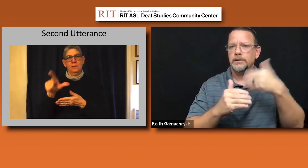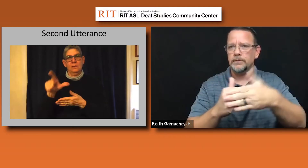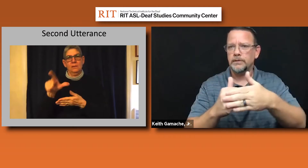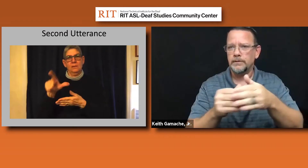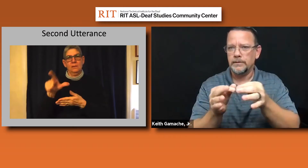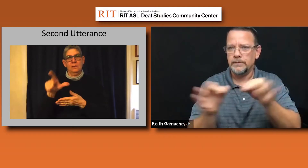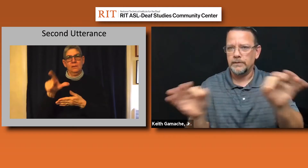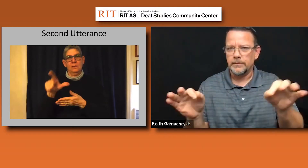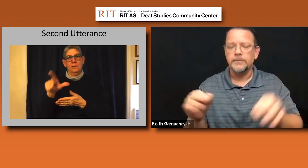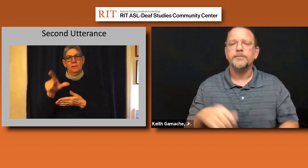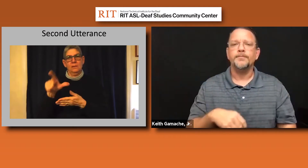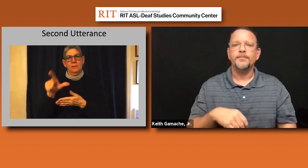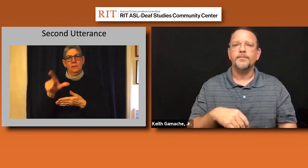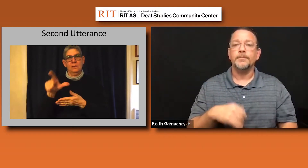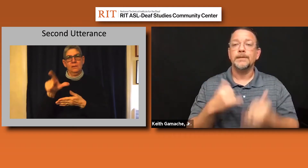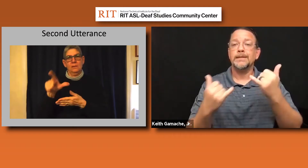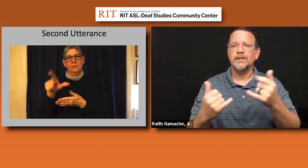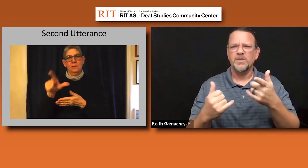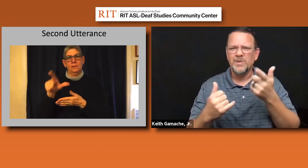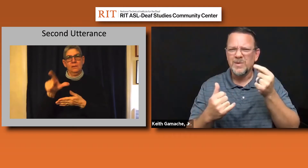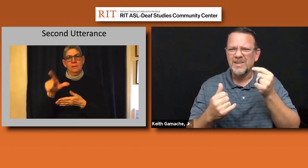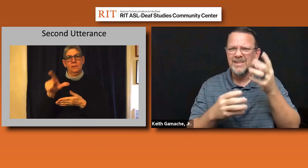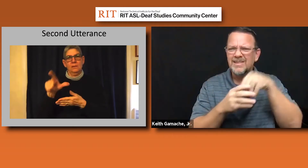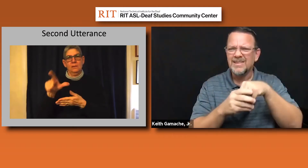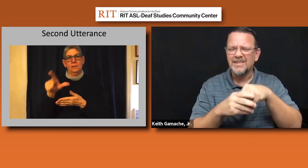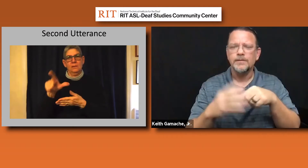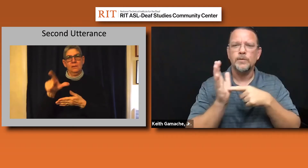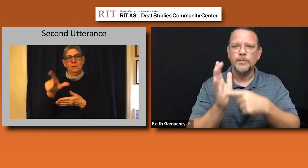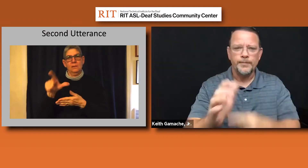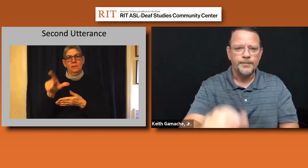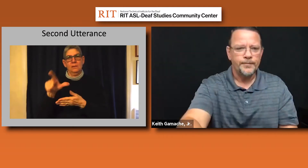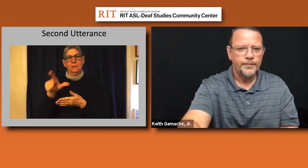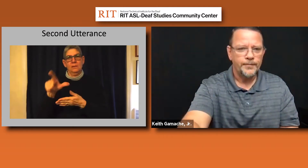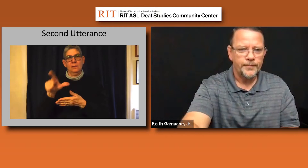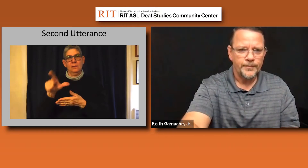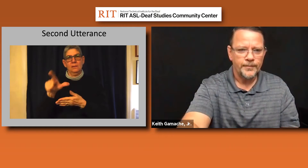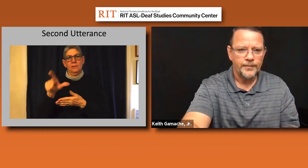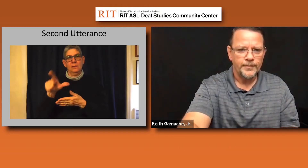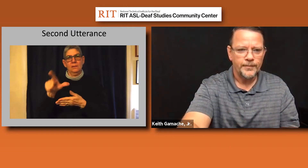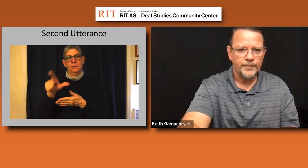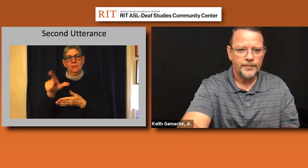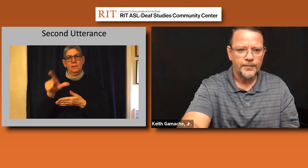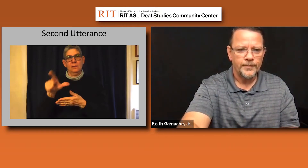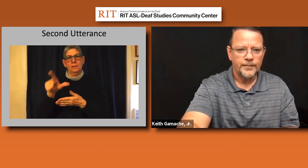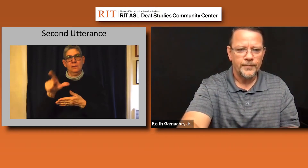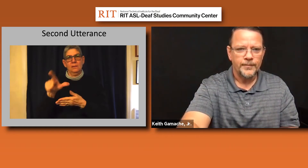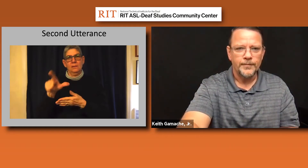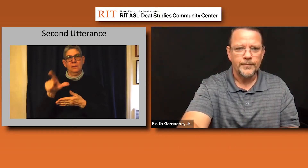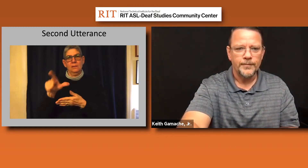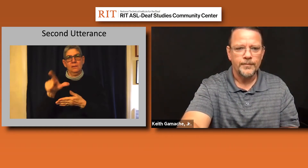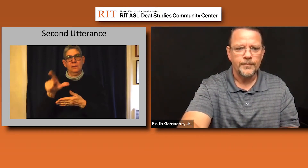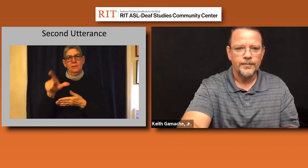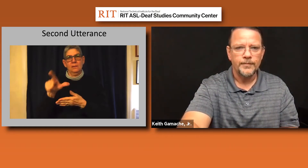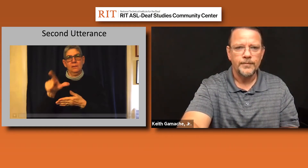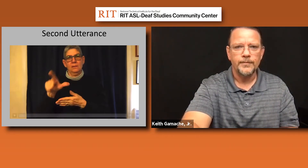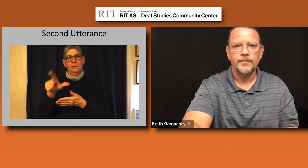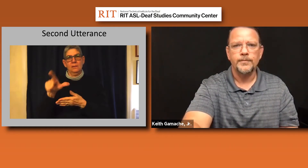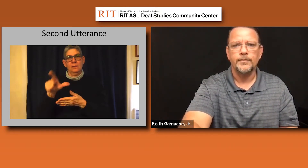where she then moved on to another thought, and so what was included here-- Let me break this down even more.